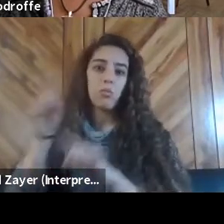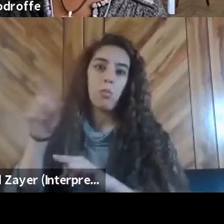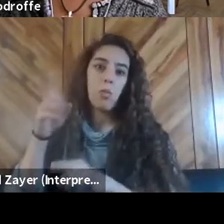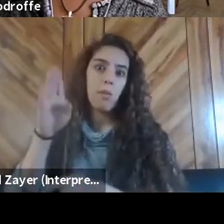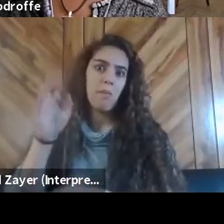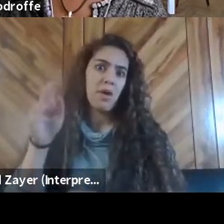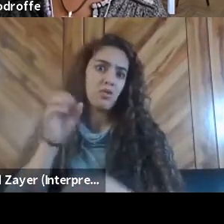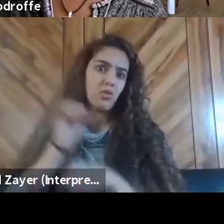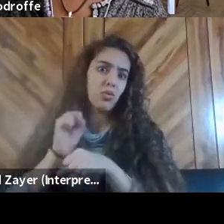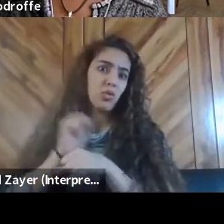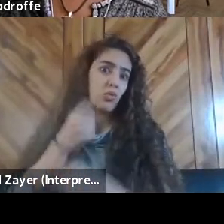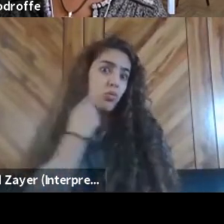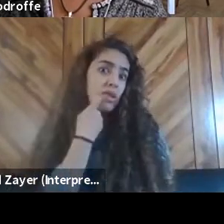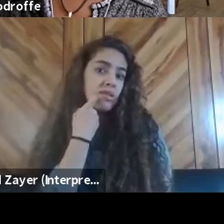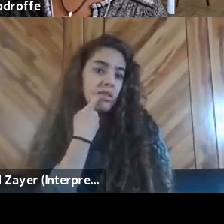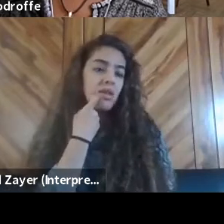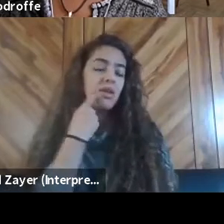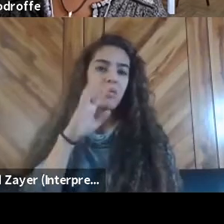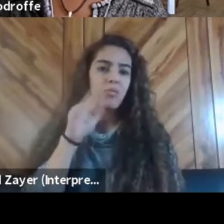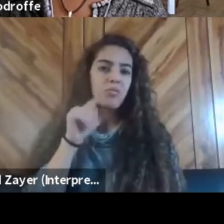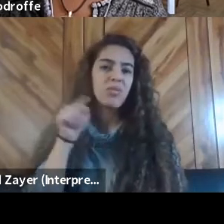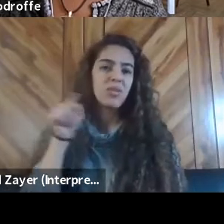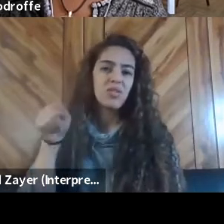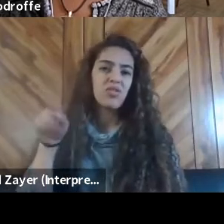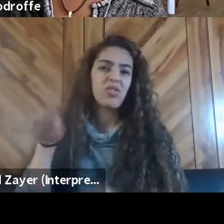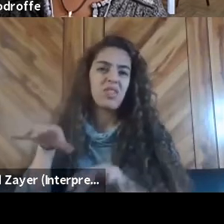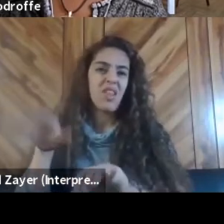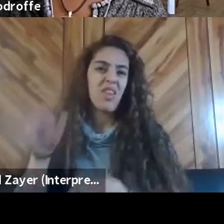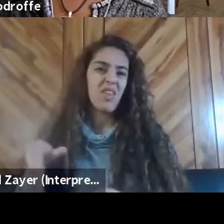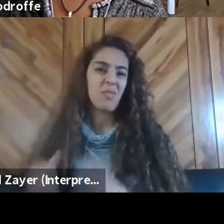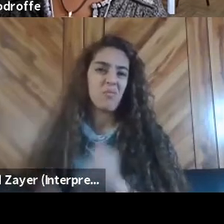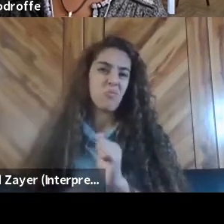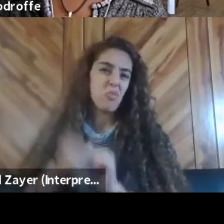So, you know, in terms of how it felt that's, you know, and,